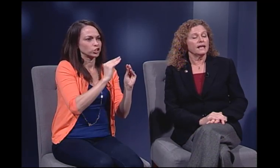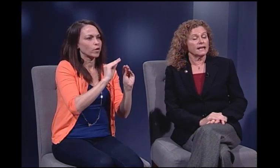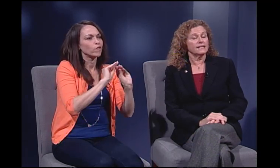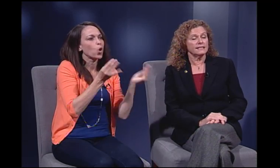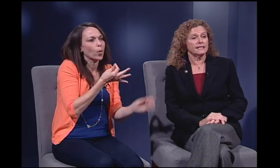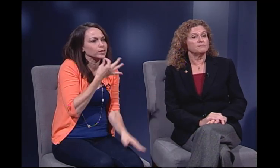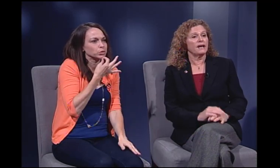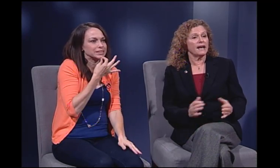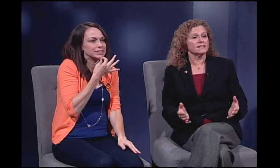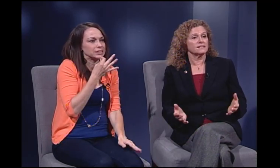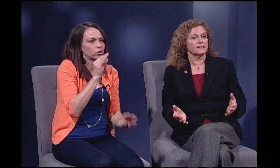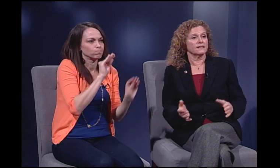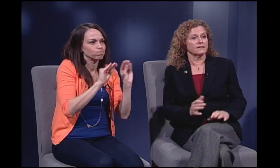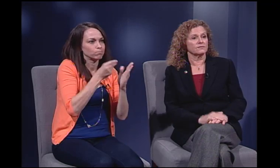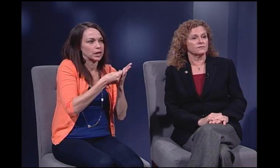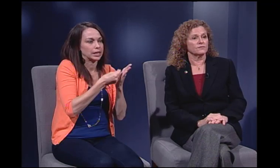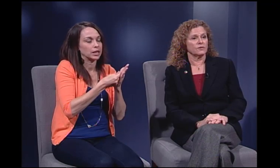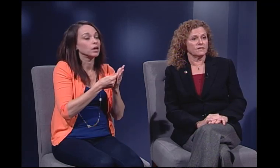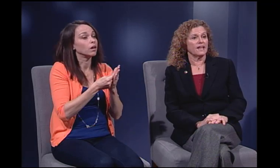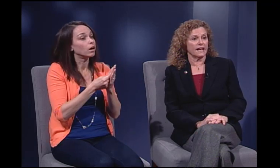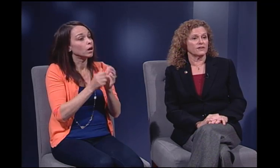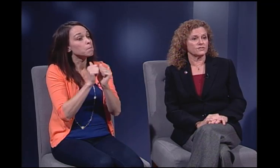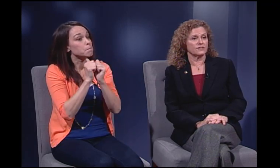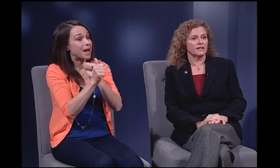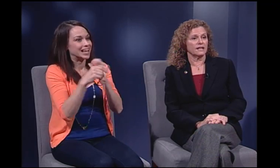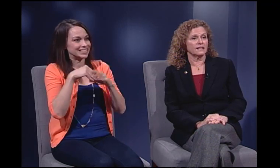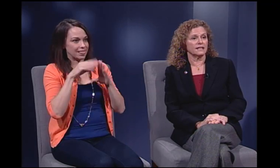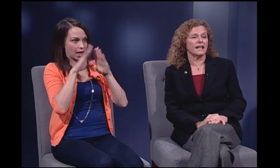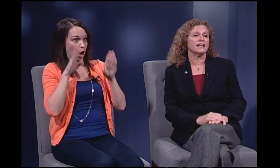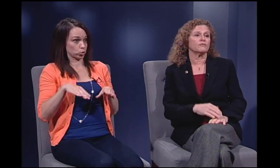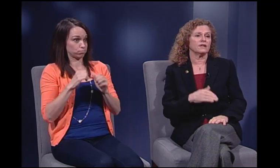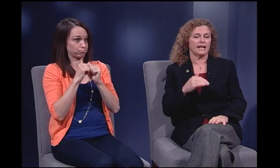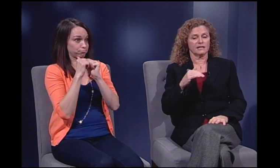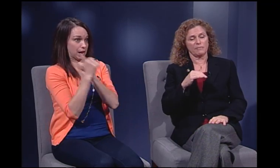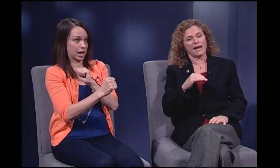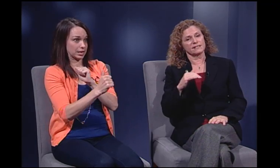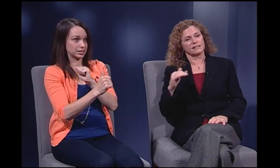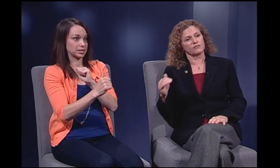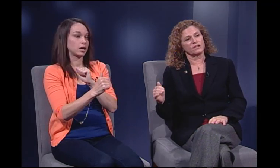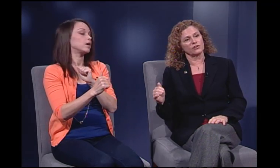And it passed in the House and it had to pass a threshold